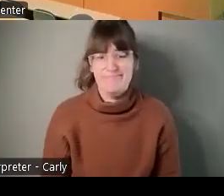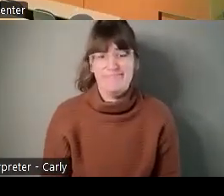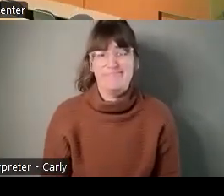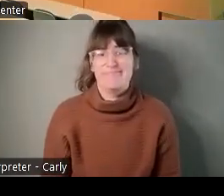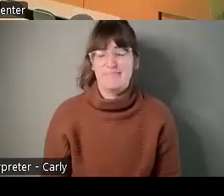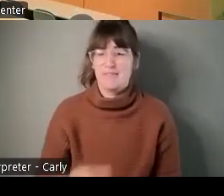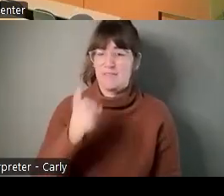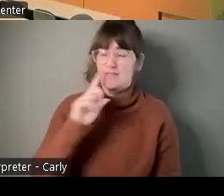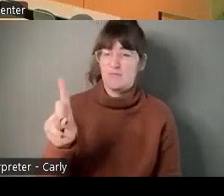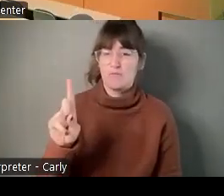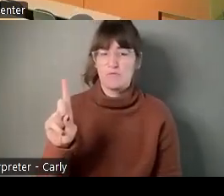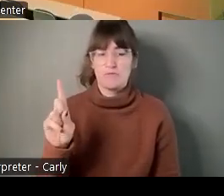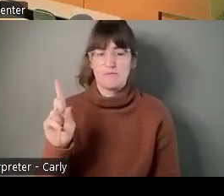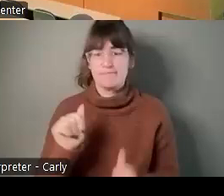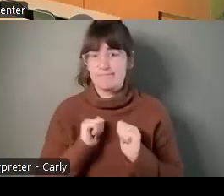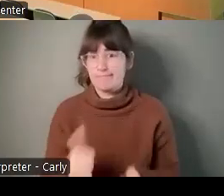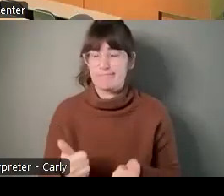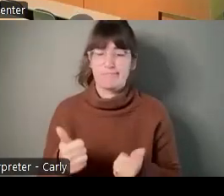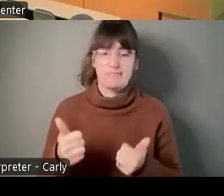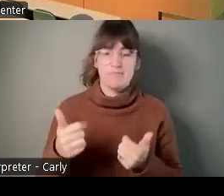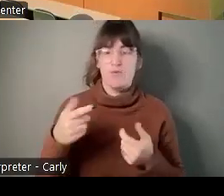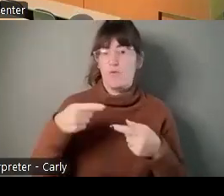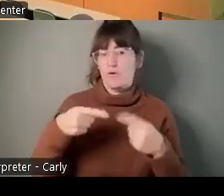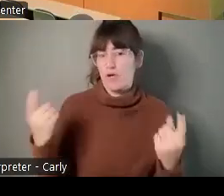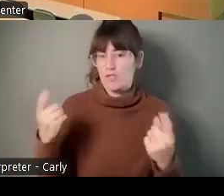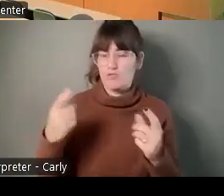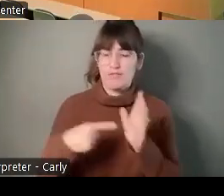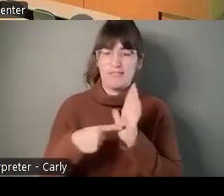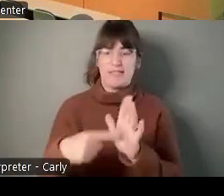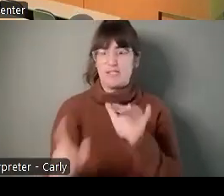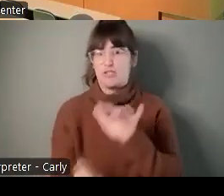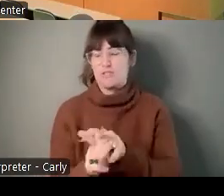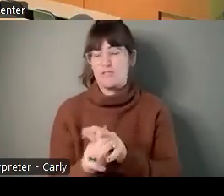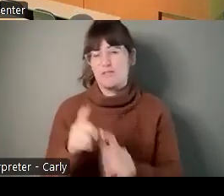who would have uh contraindications for different interventions from the point of CPEP assessment.